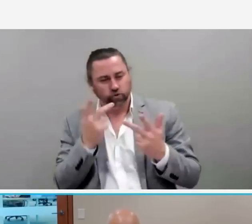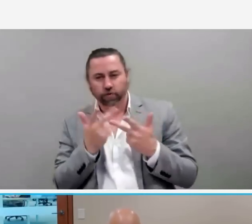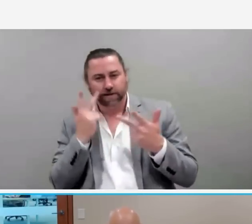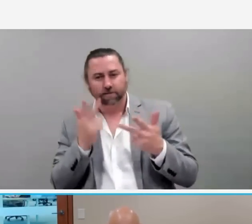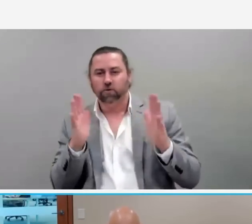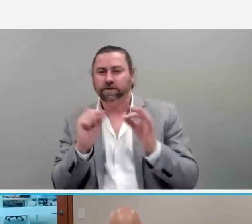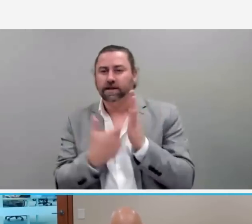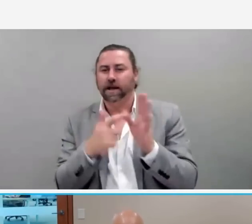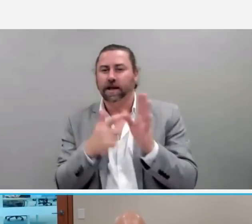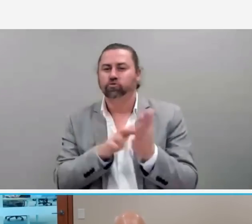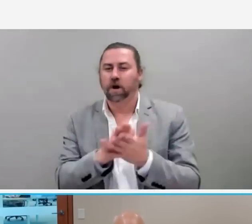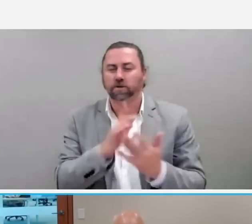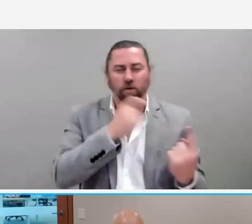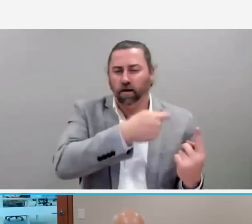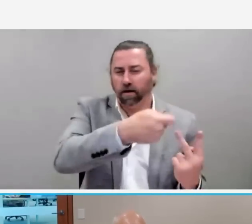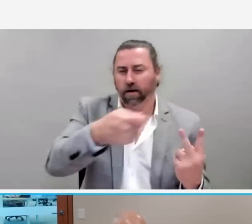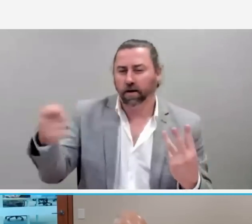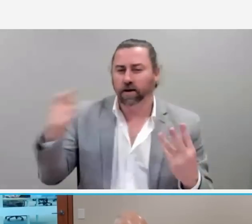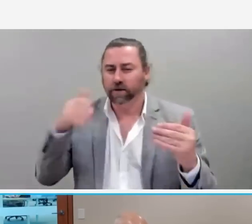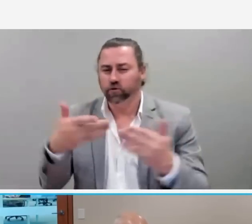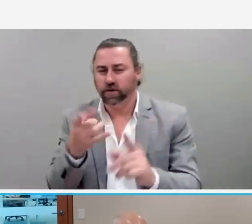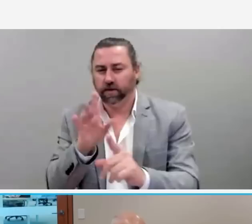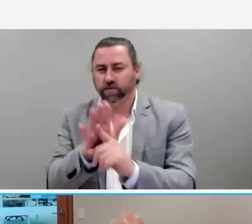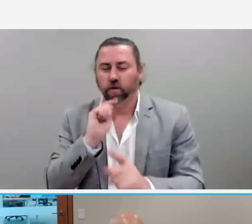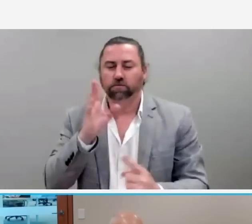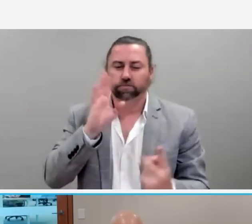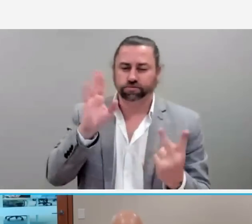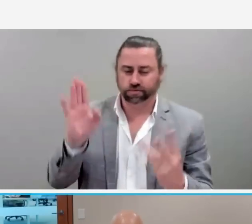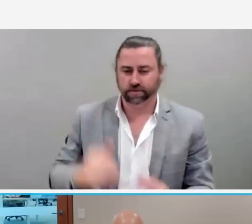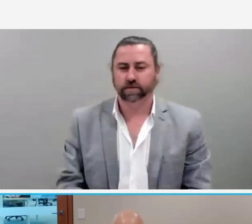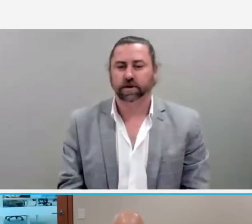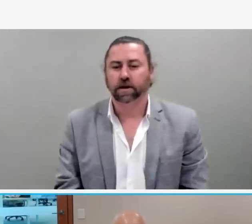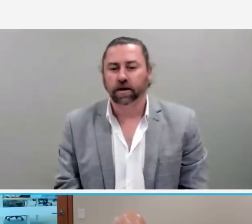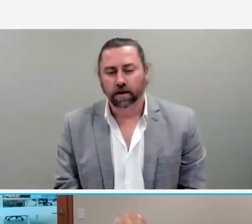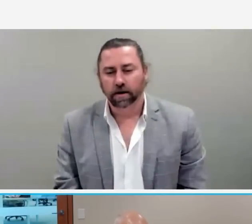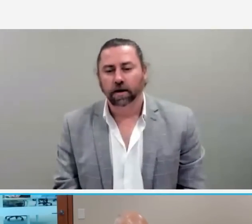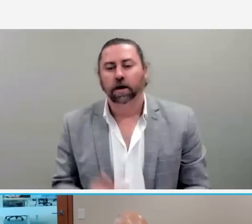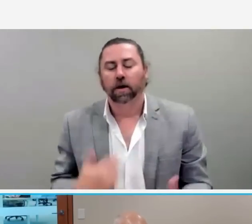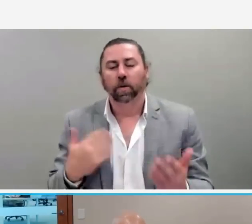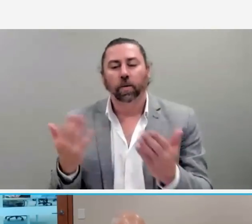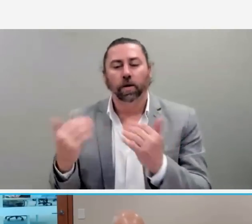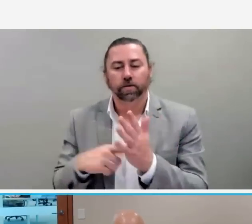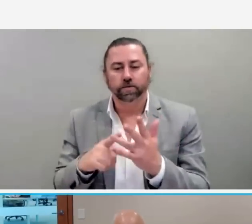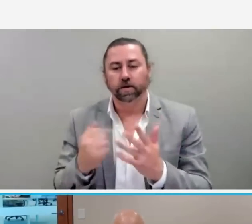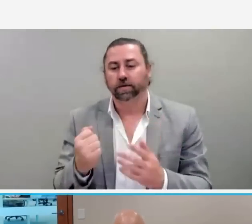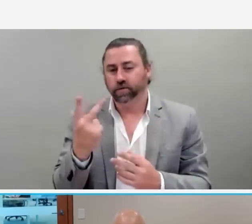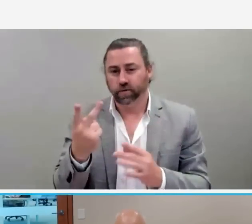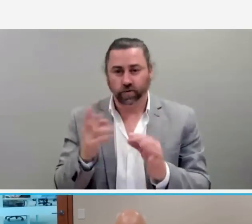introduce themselves in more detail when they give presentations to you. We're also welcoming our Auslan presenters here to